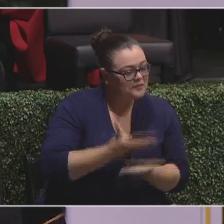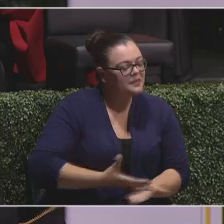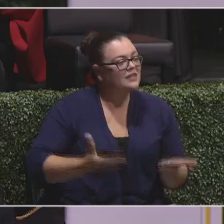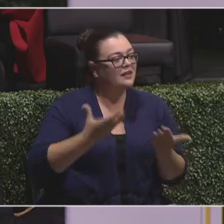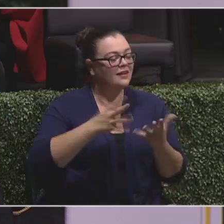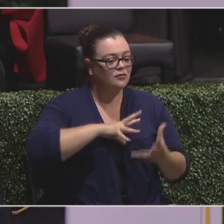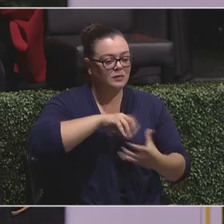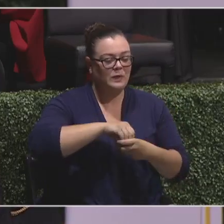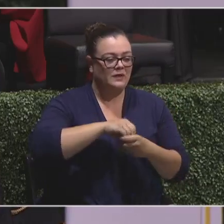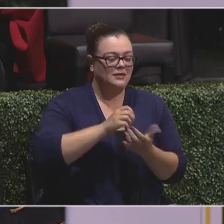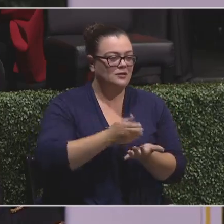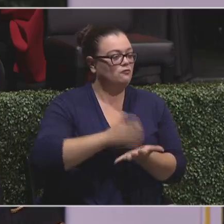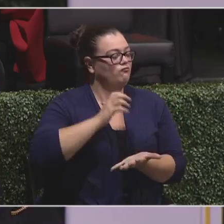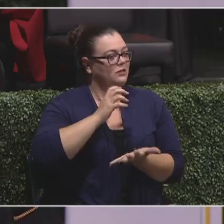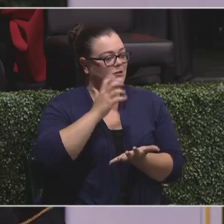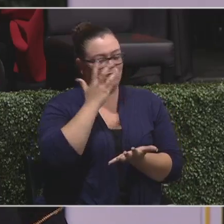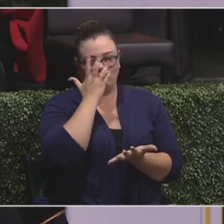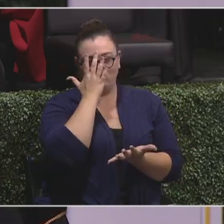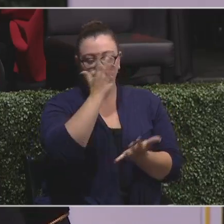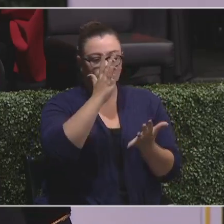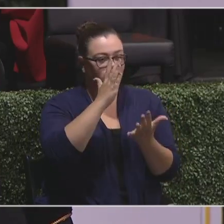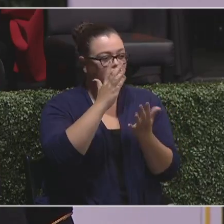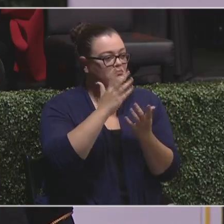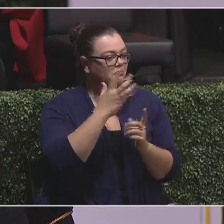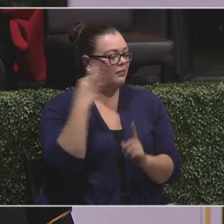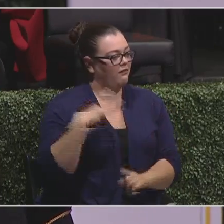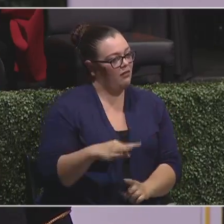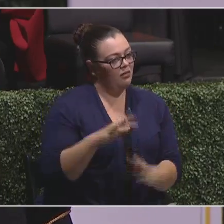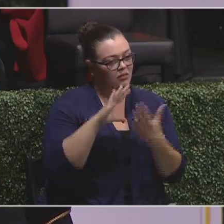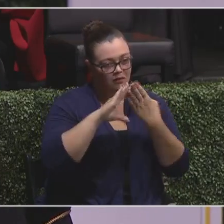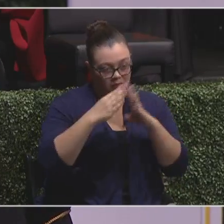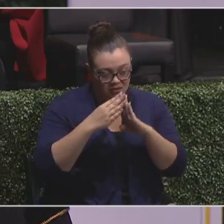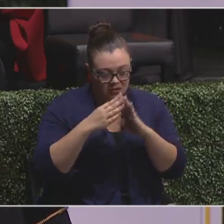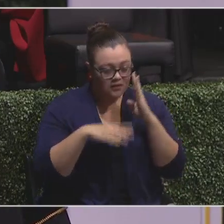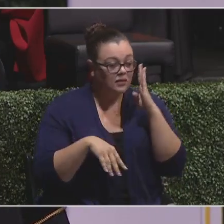ENERGIZE AND EMPOWER WITH ALL YOU'VE LEARNED WITH THE CAL STATE LA VALUES THAT YOU CARRY.